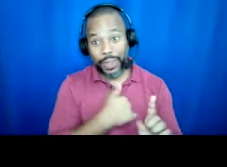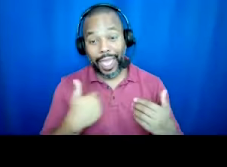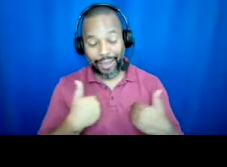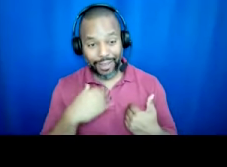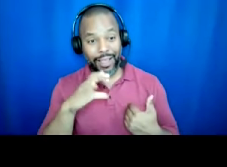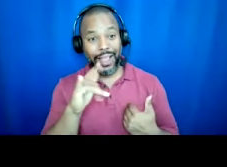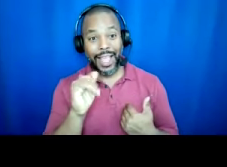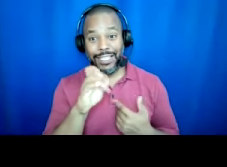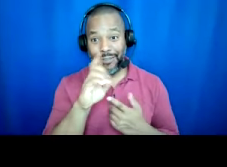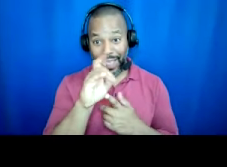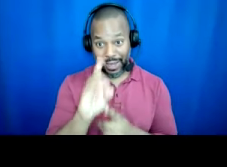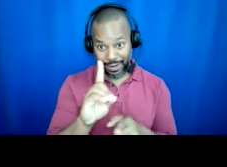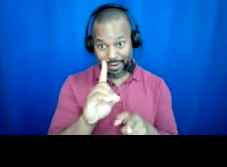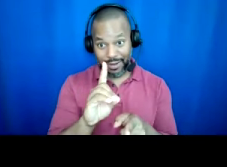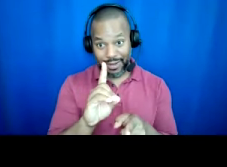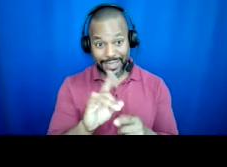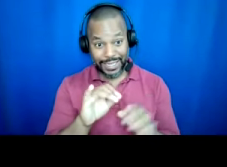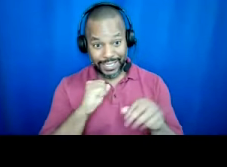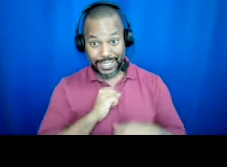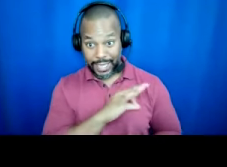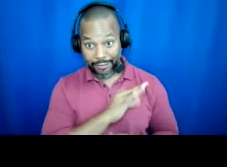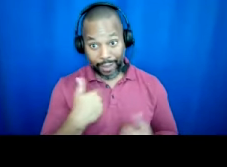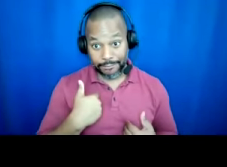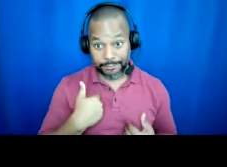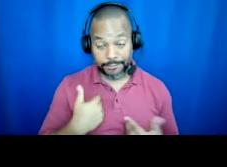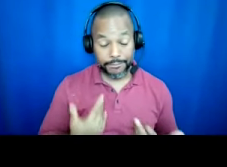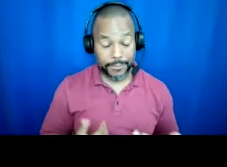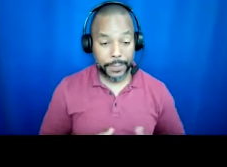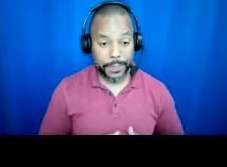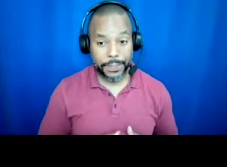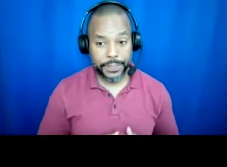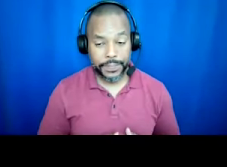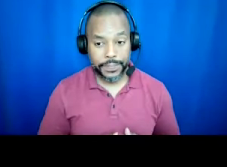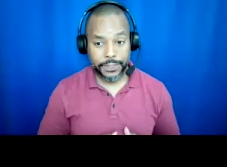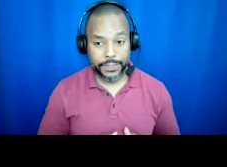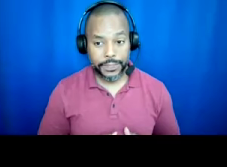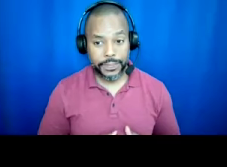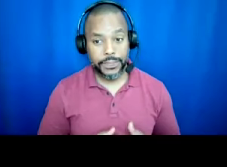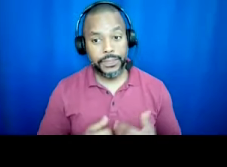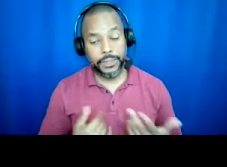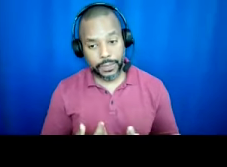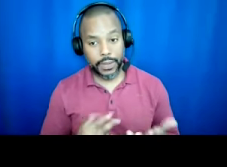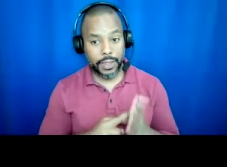So, occasionally, you know, that won't come necessarily through the director or dean,